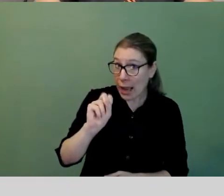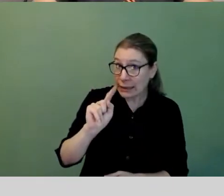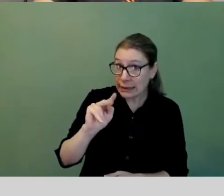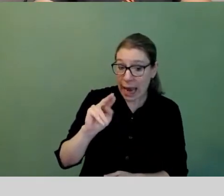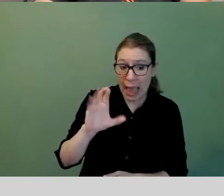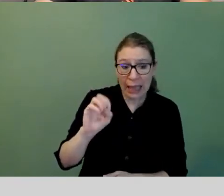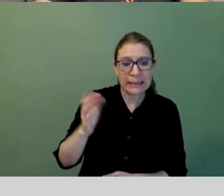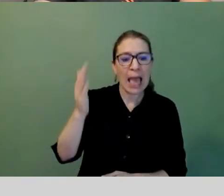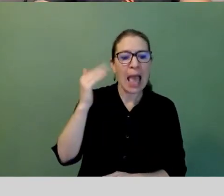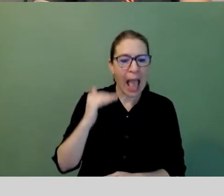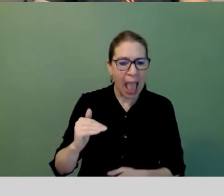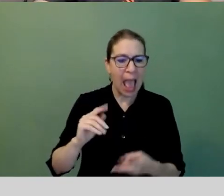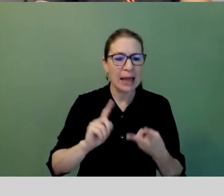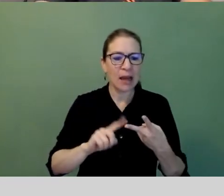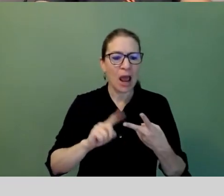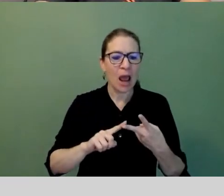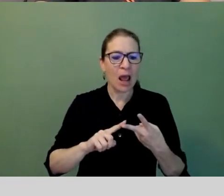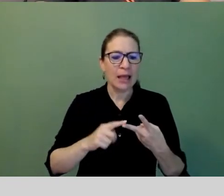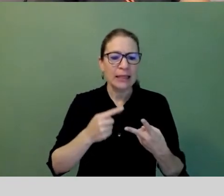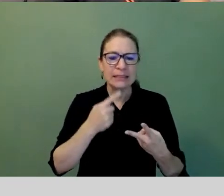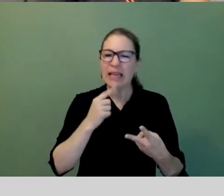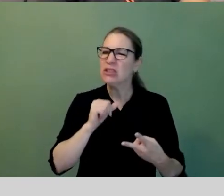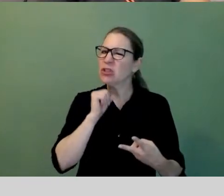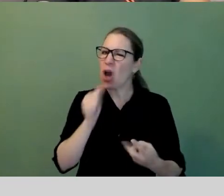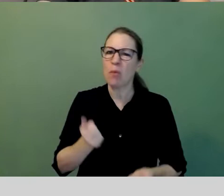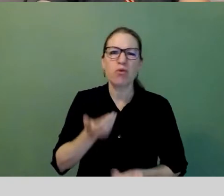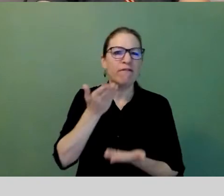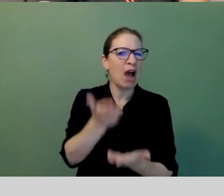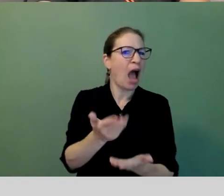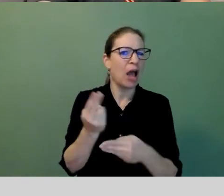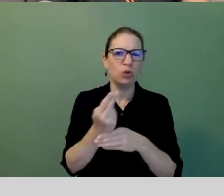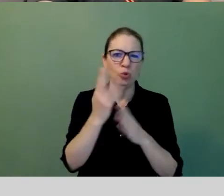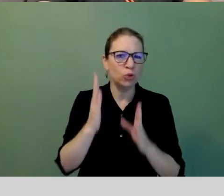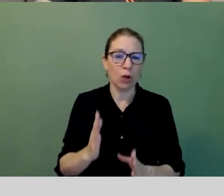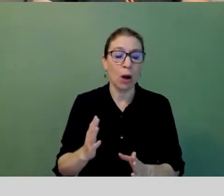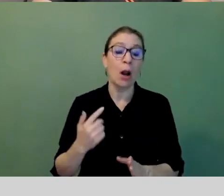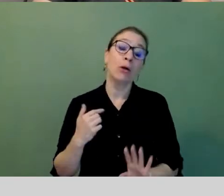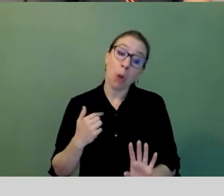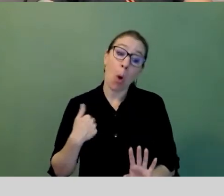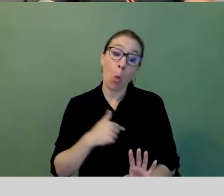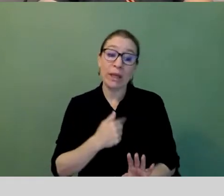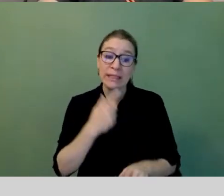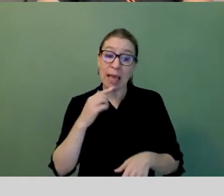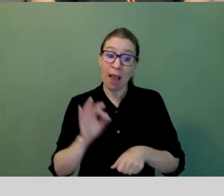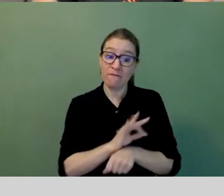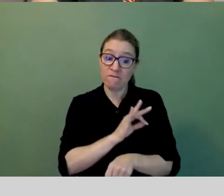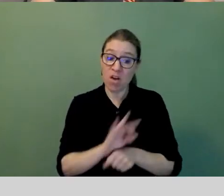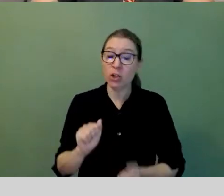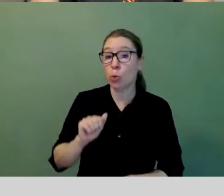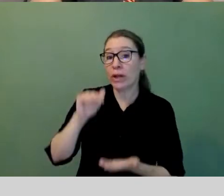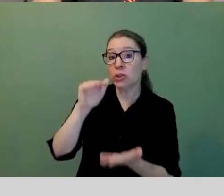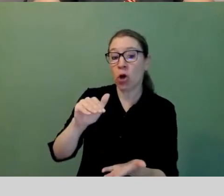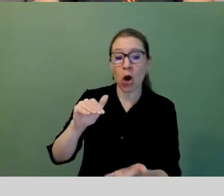An interesting part is this add user does not return any value. So we can say that function returns none